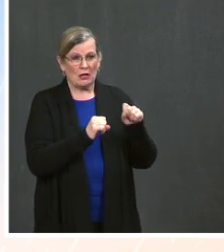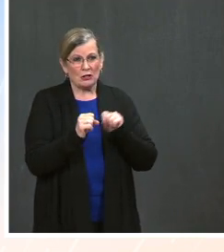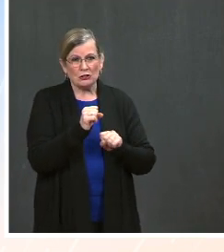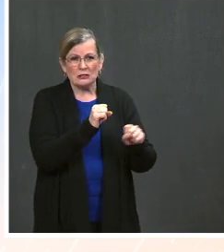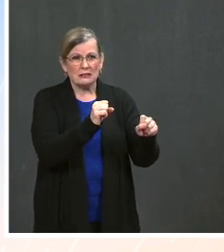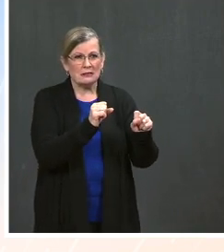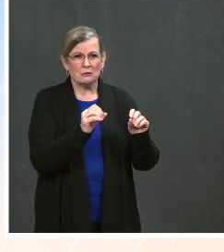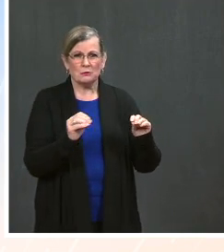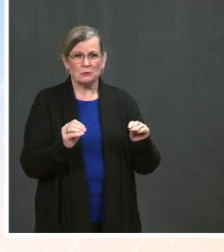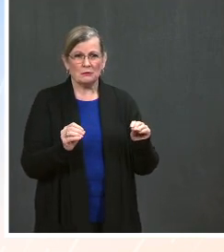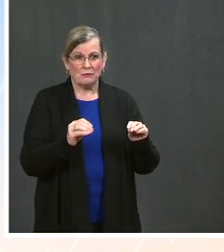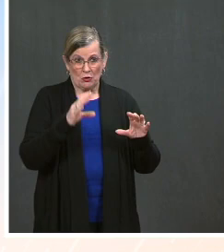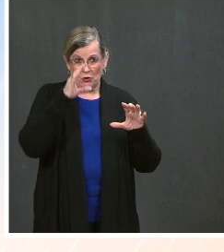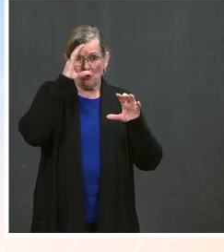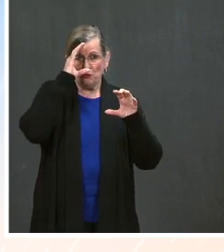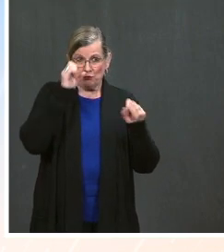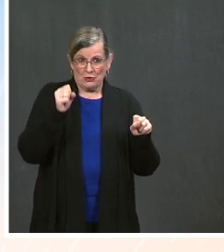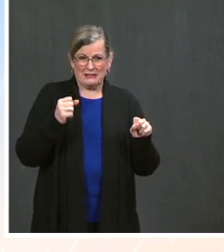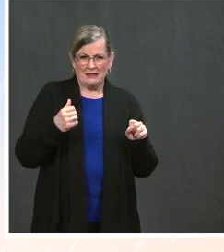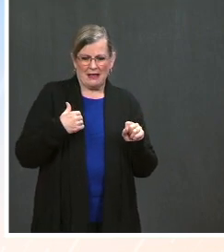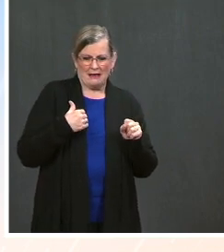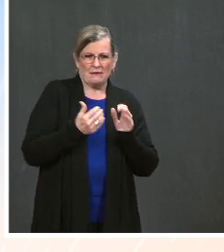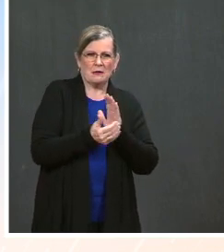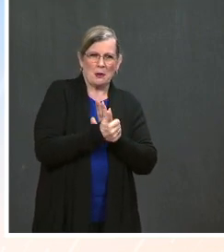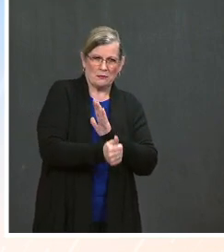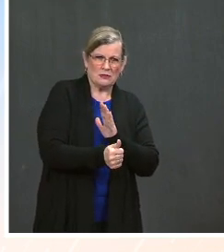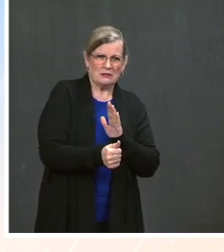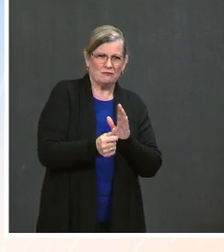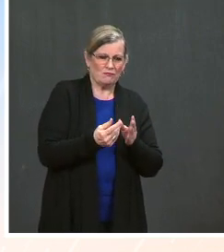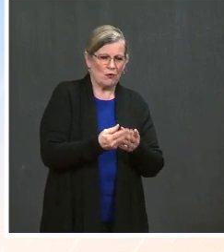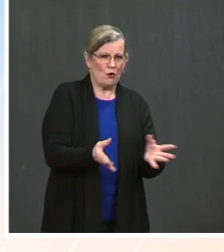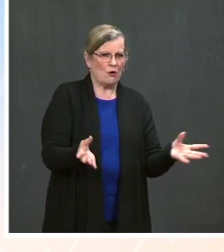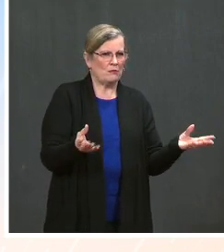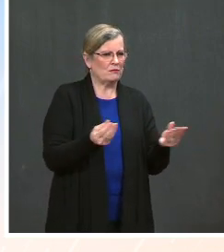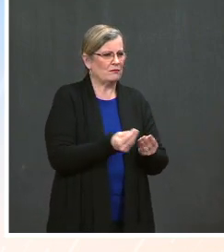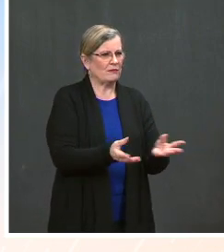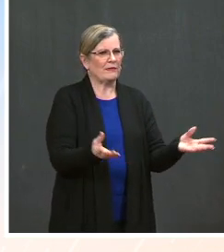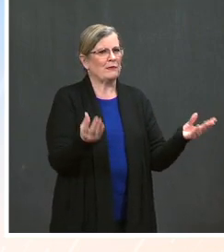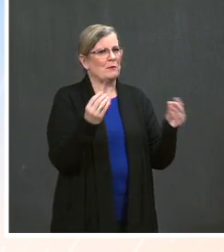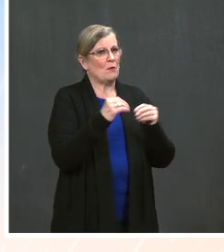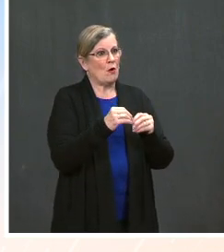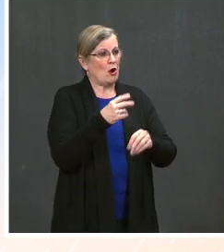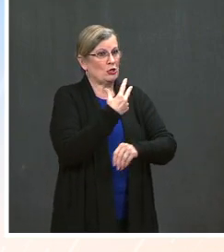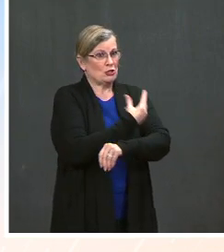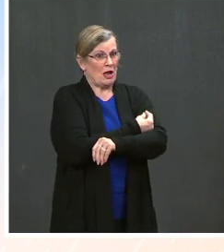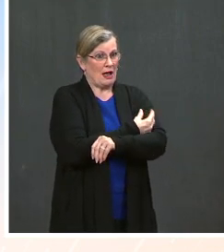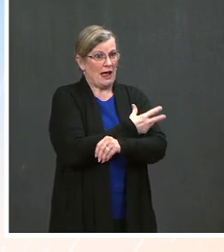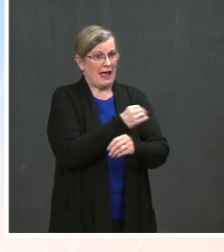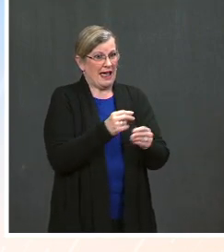a vaccine plan, to get more and more shots out. And the President, I think, doubled down on his efforts the other day about the vaccine.